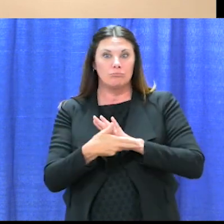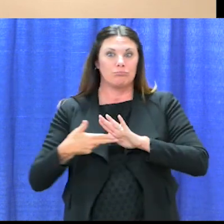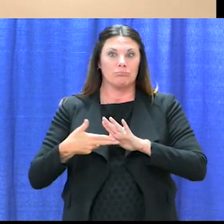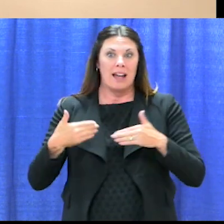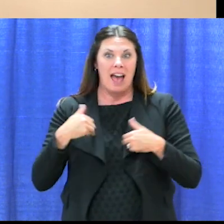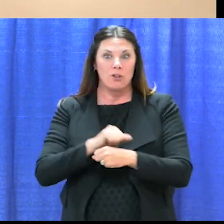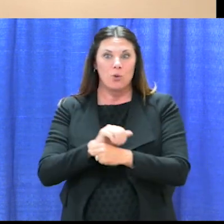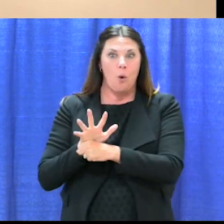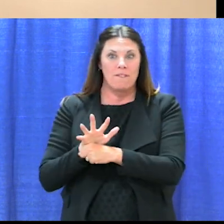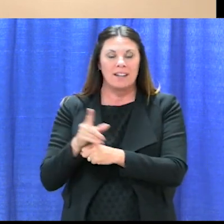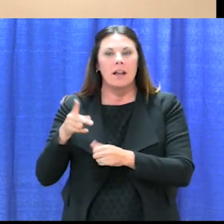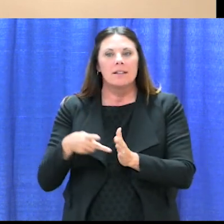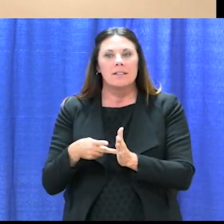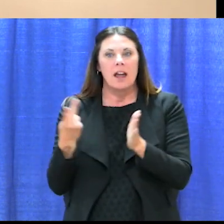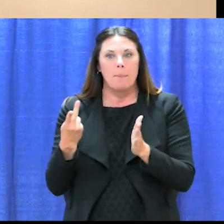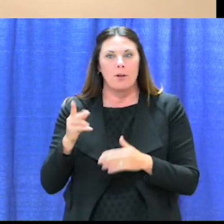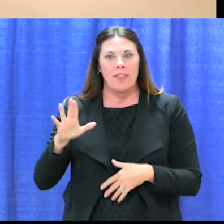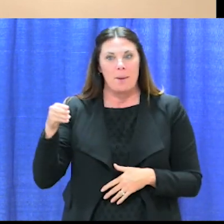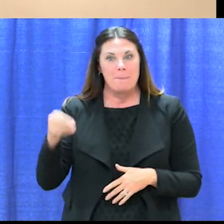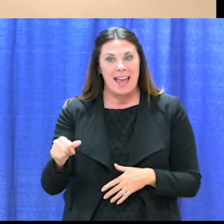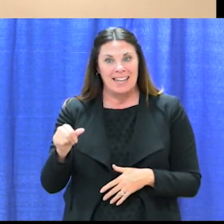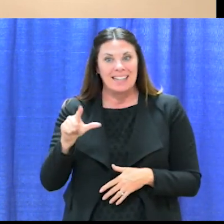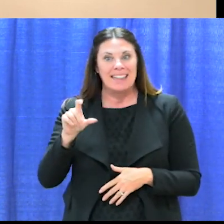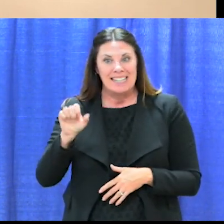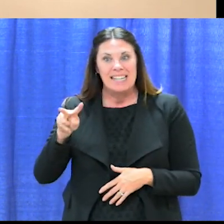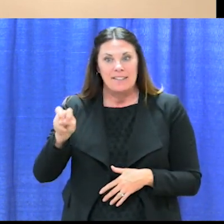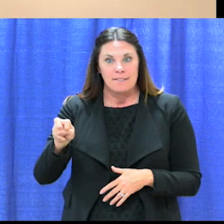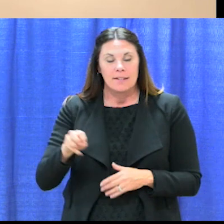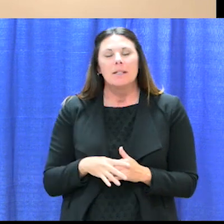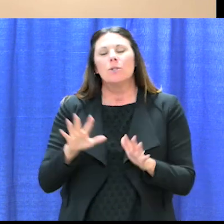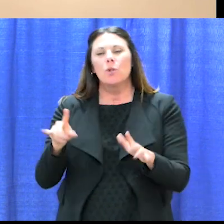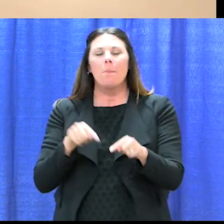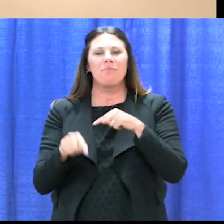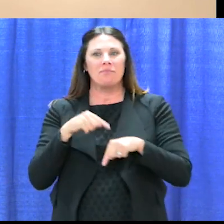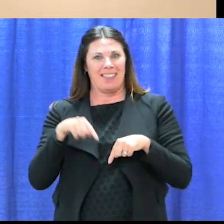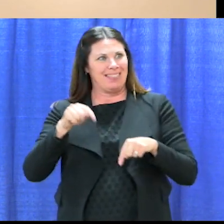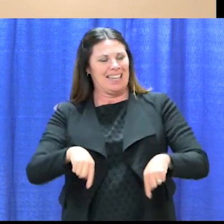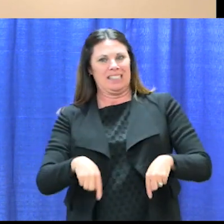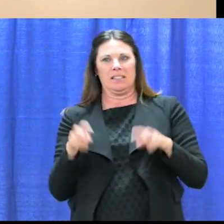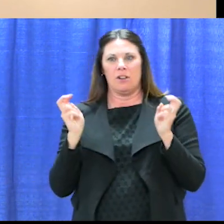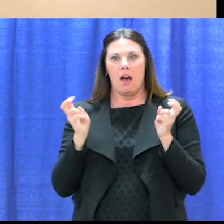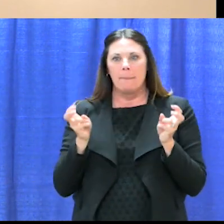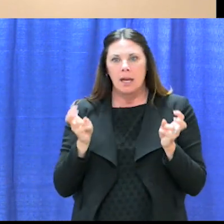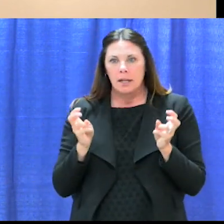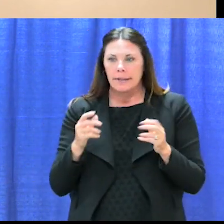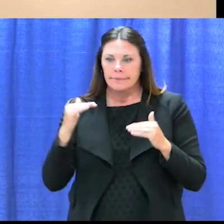So on regarding the topic of closing the digital divide this is something that has perplexed policy makers.